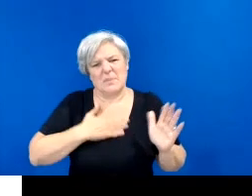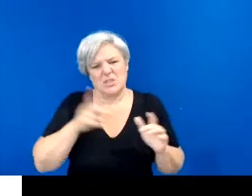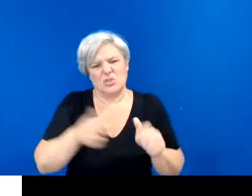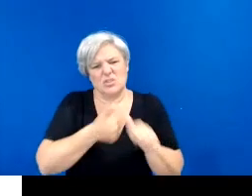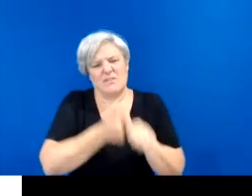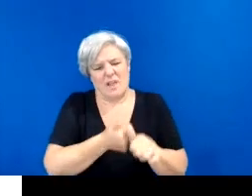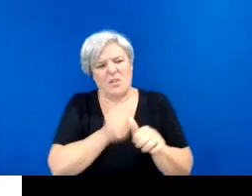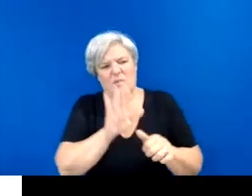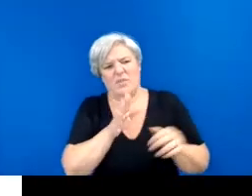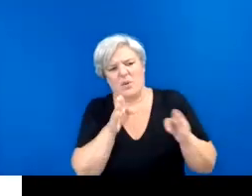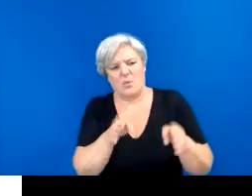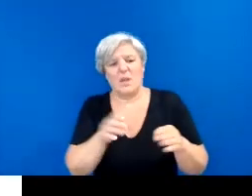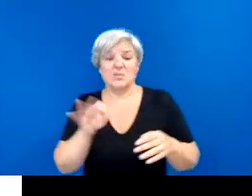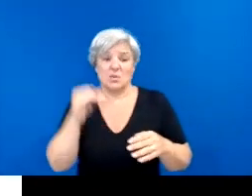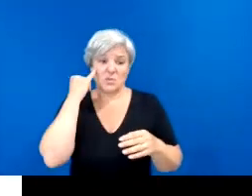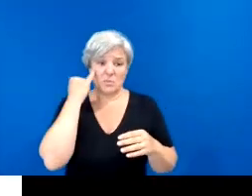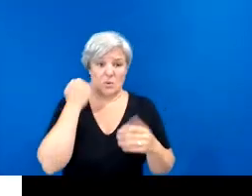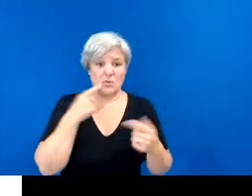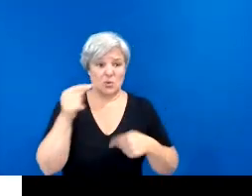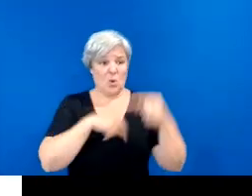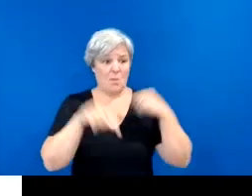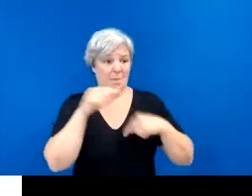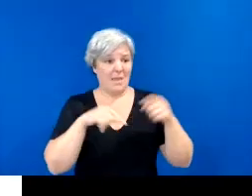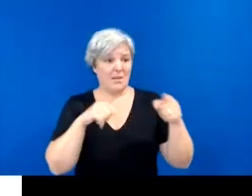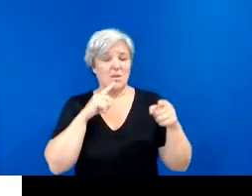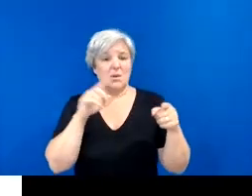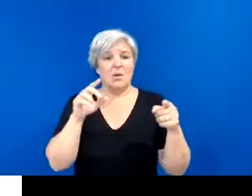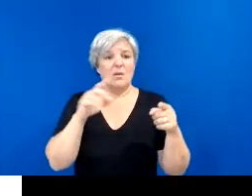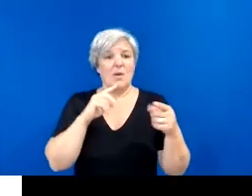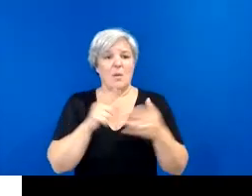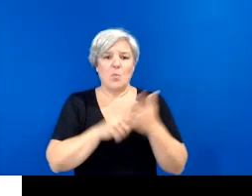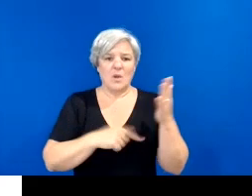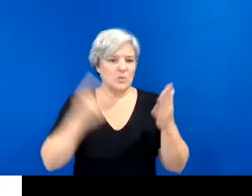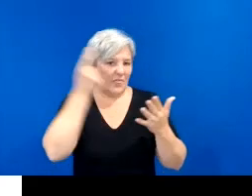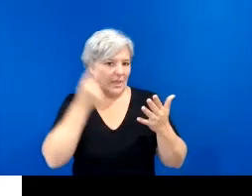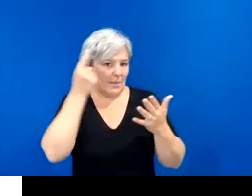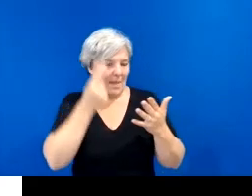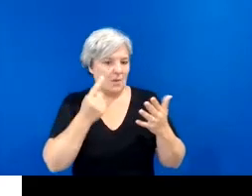So if you go if we go back to the elements for consideration in the IDEA of framework,